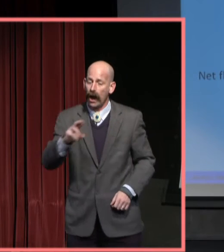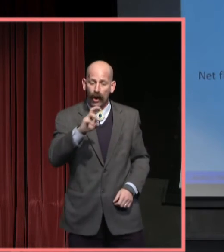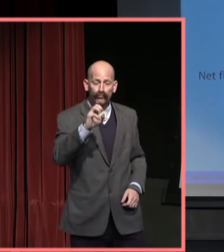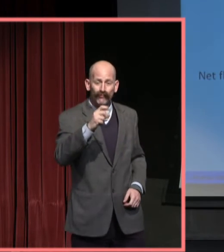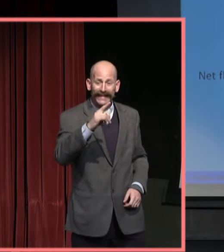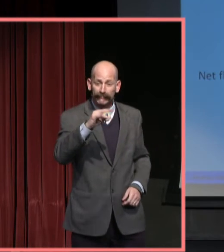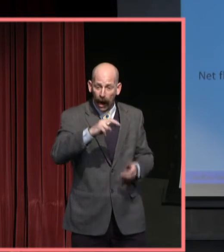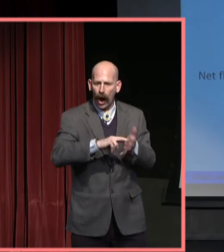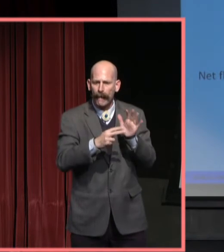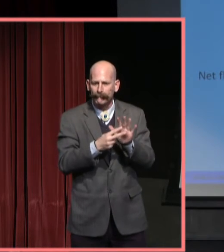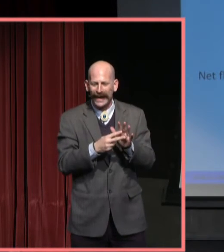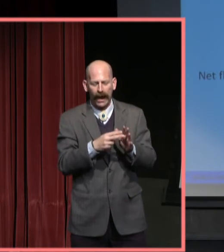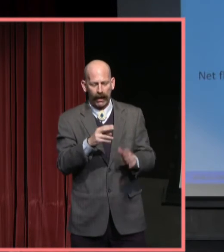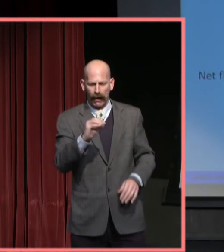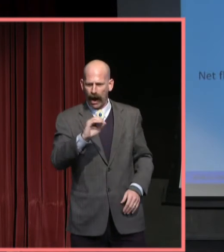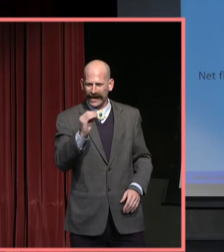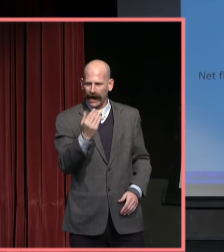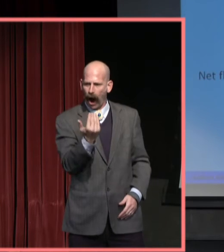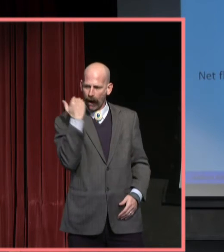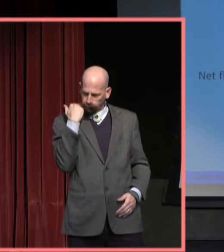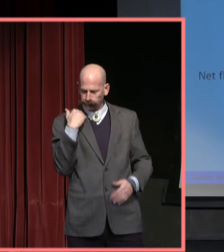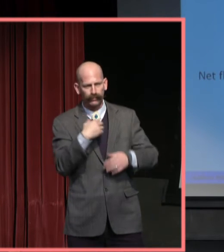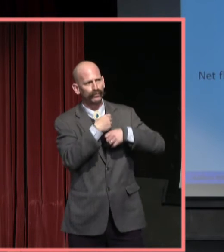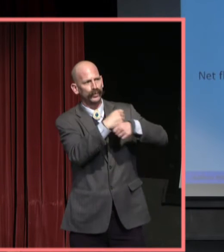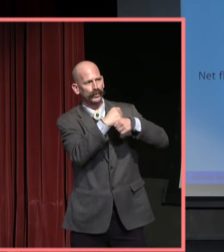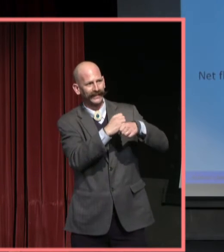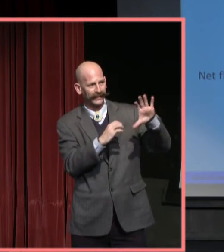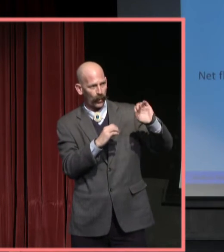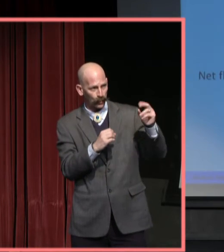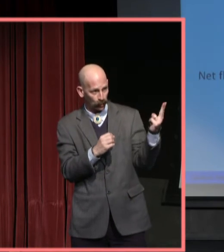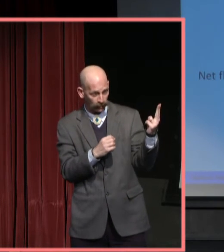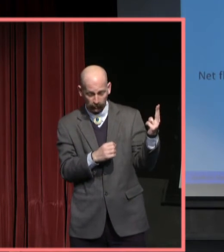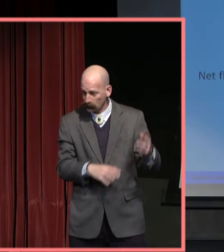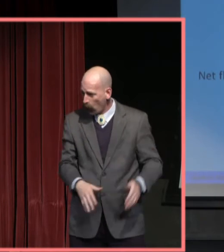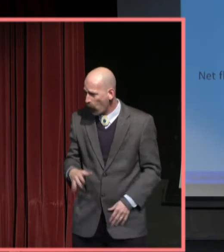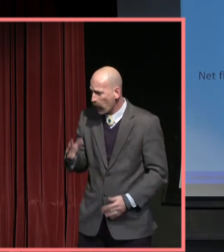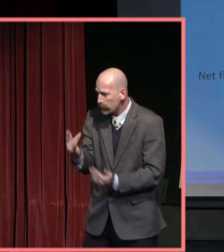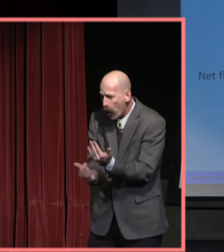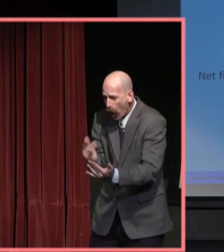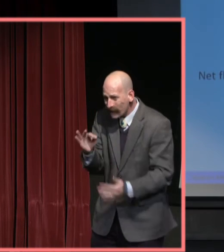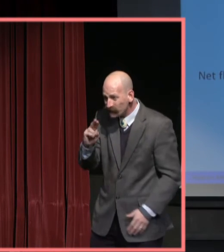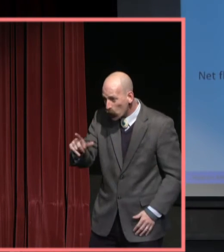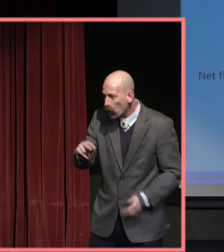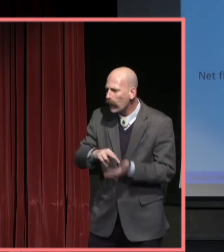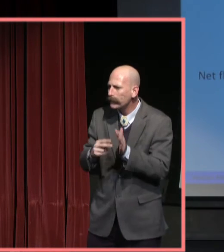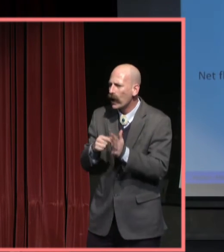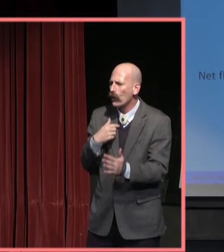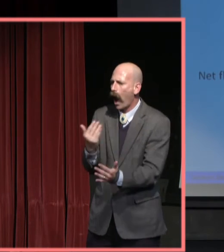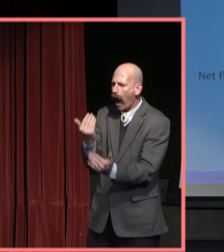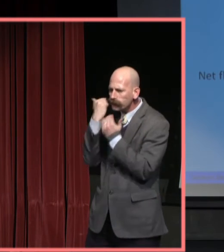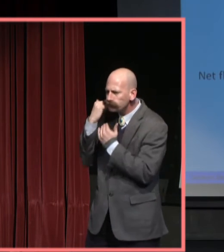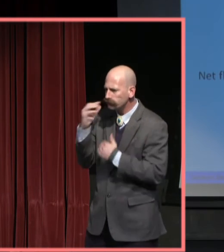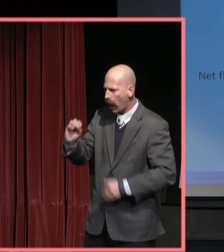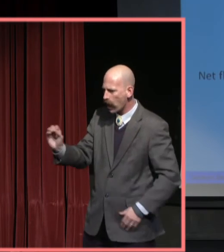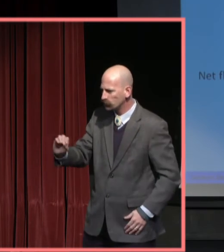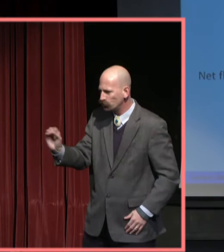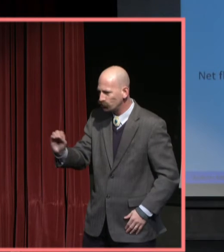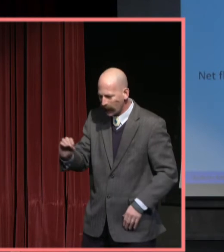When we burn fossil fuels, we consume oxygen. So we have a net effect of oxygen in the opposite direction from CO2.